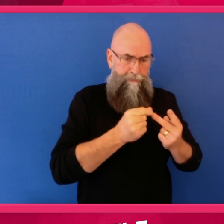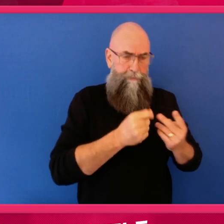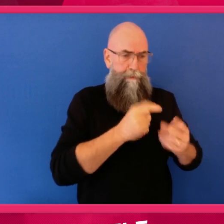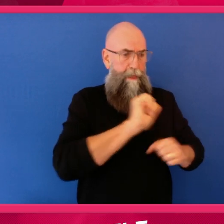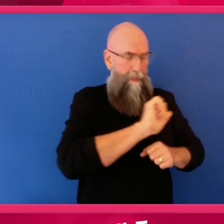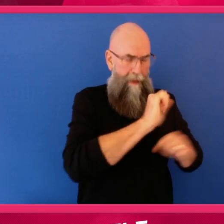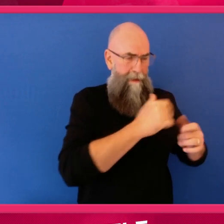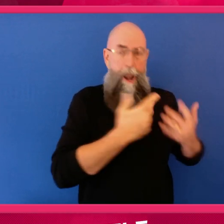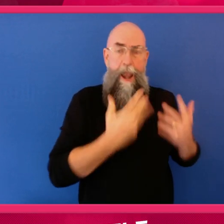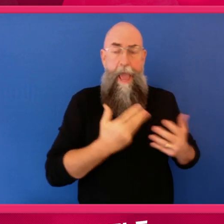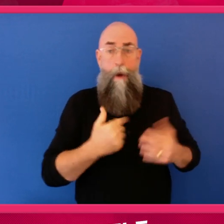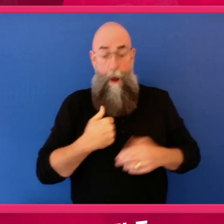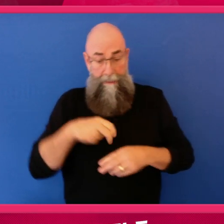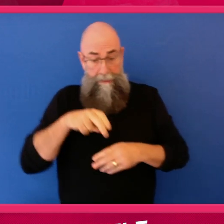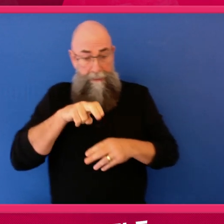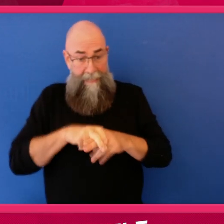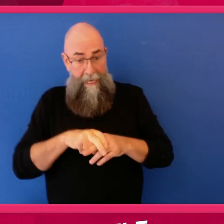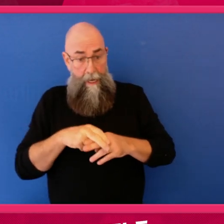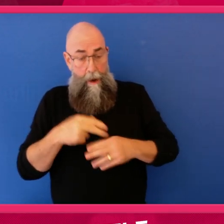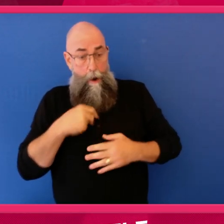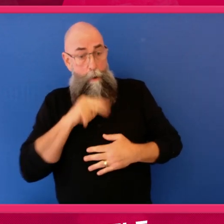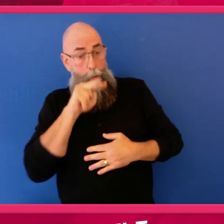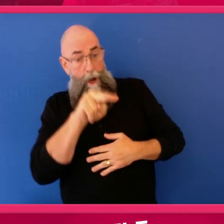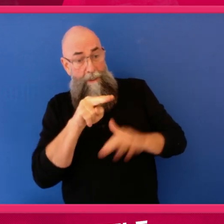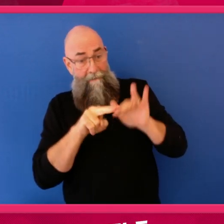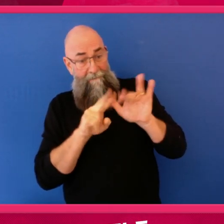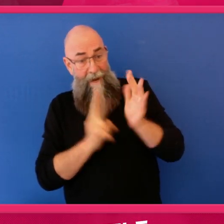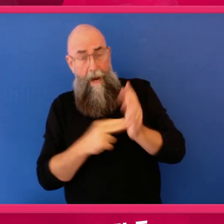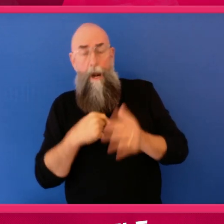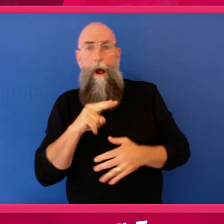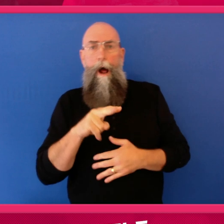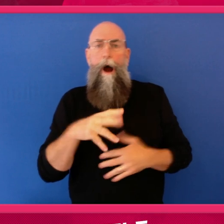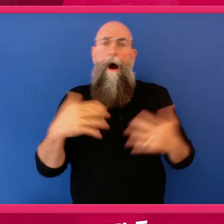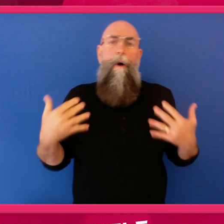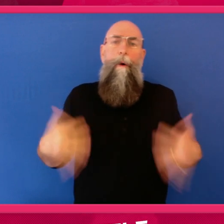at these guys and I'm seeing them just do incredible stuff. And I love it.